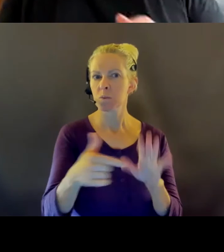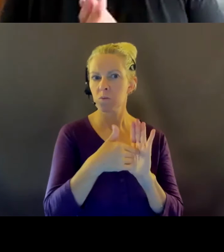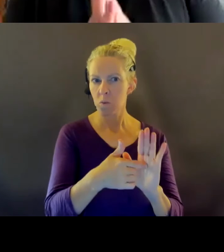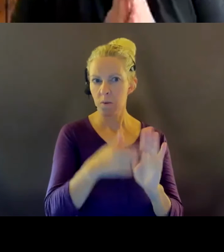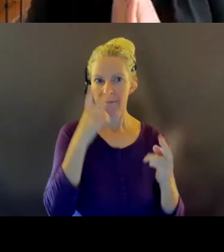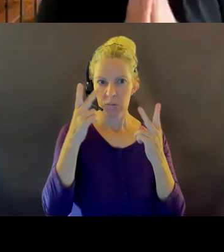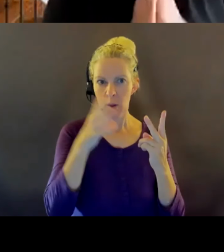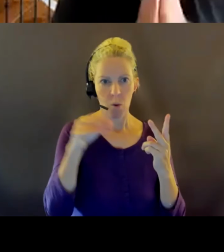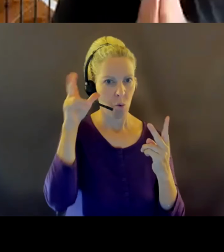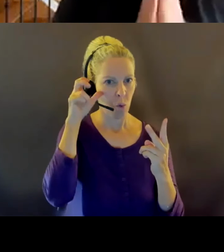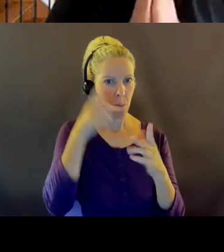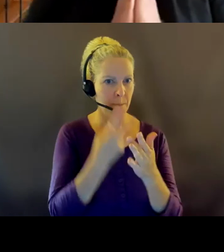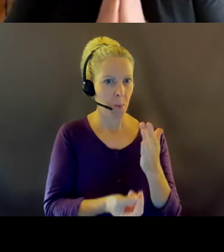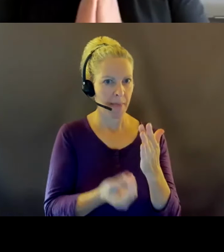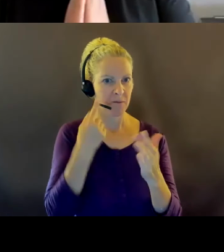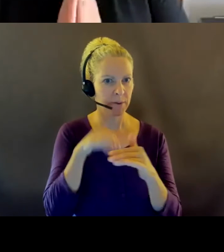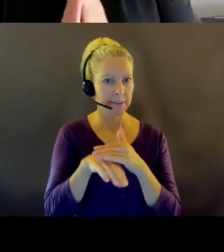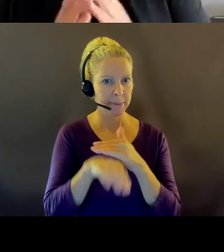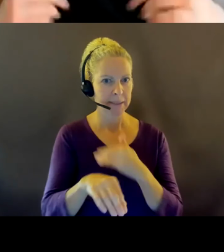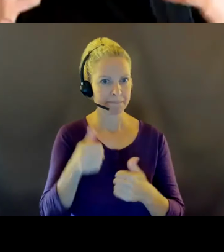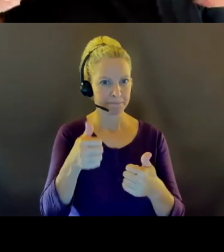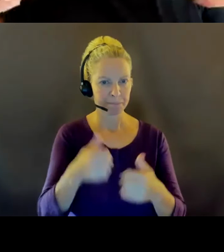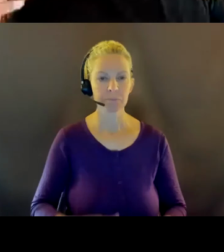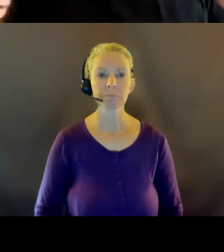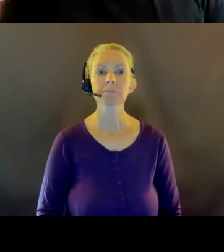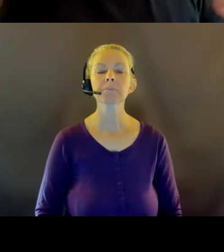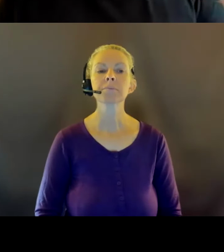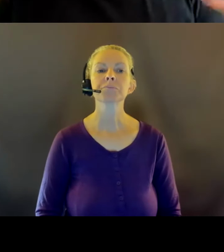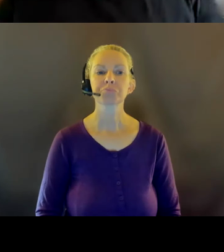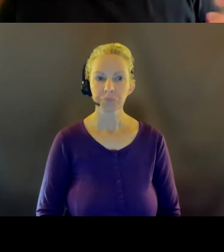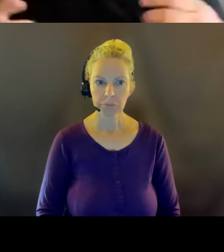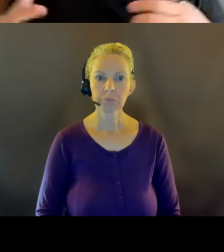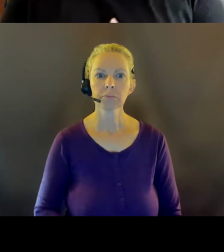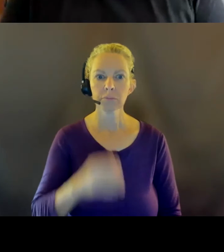What I am sharing on my screen is an example of what that test most likely looked like.